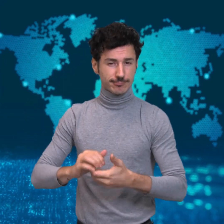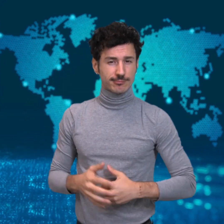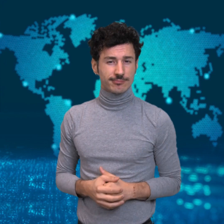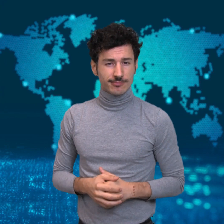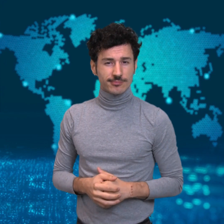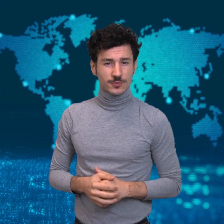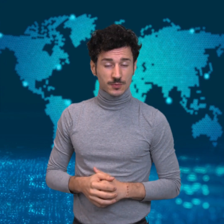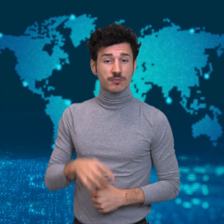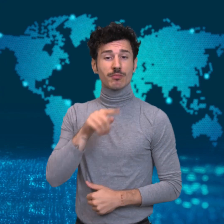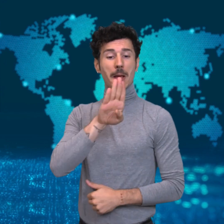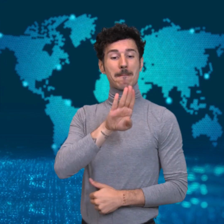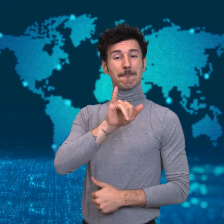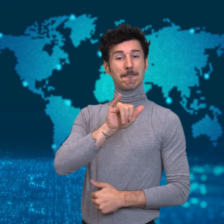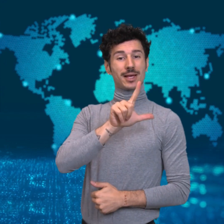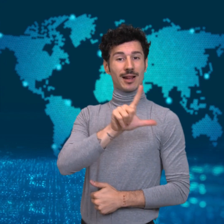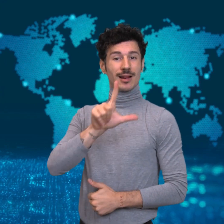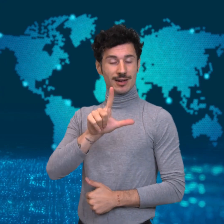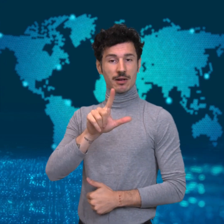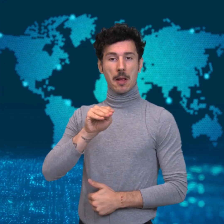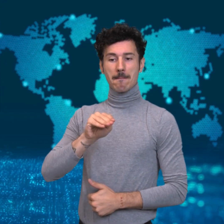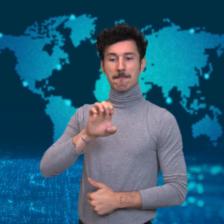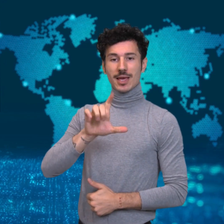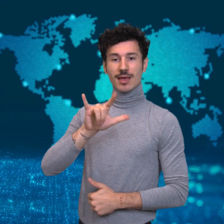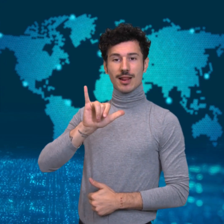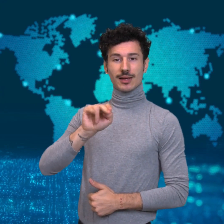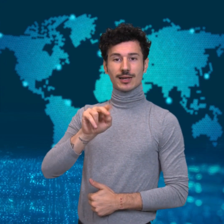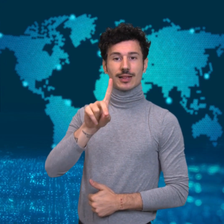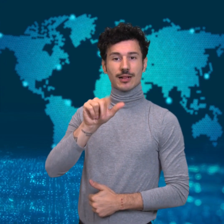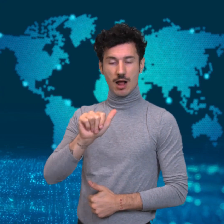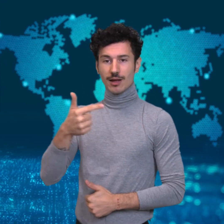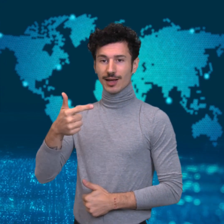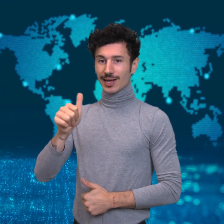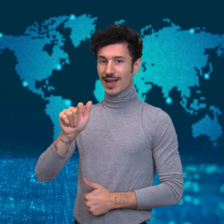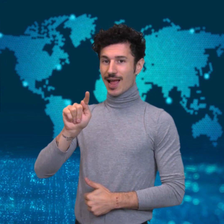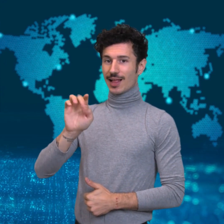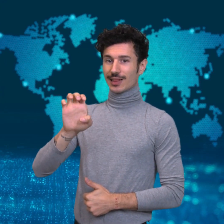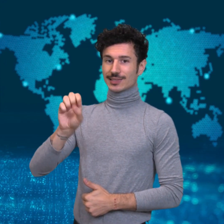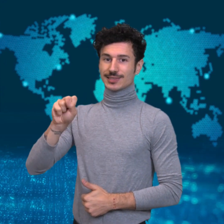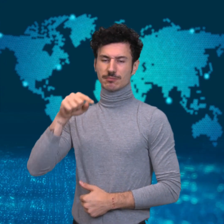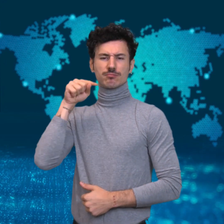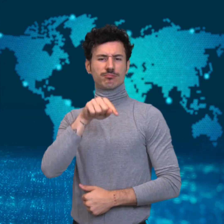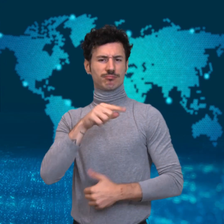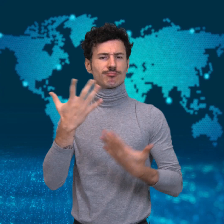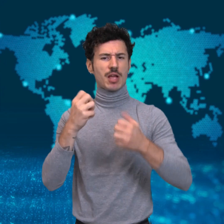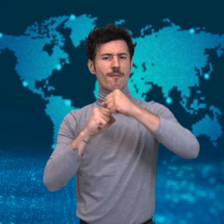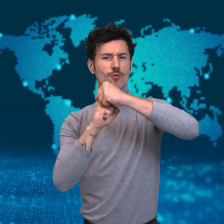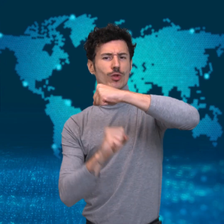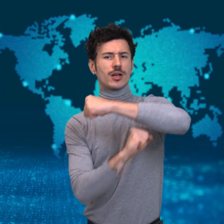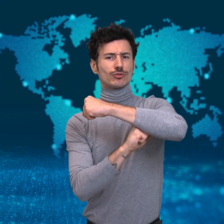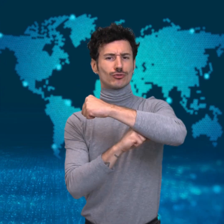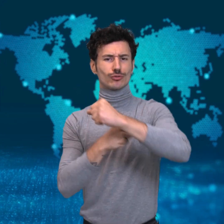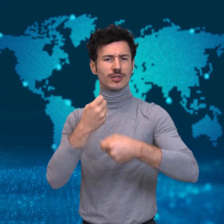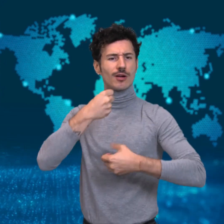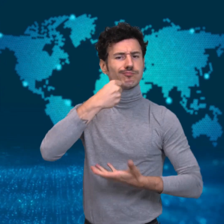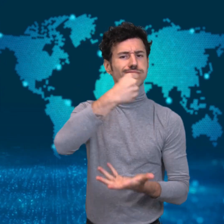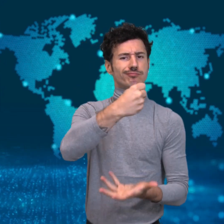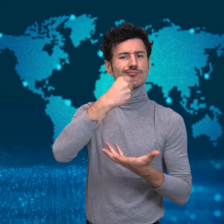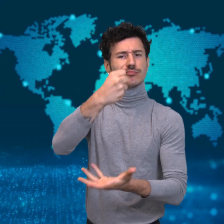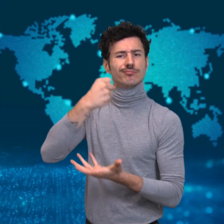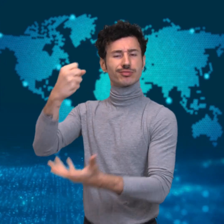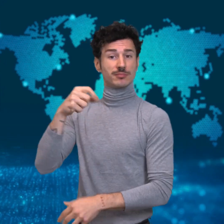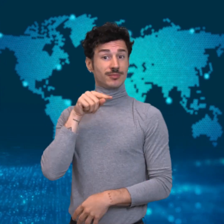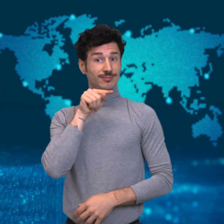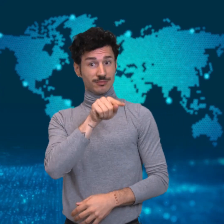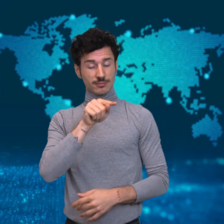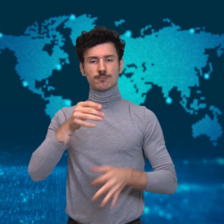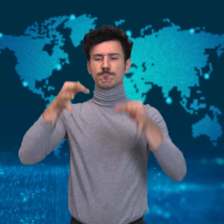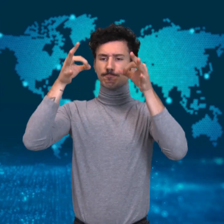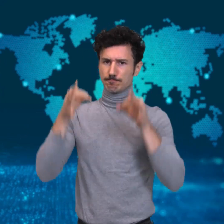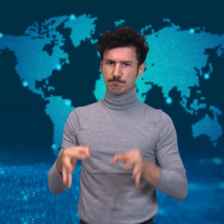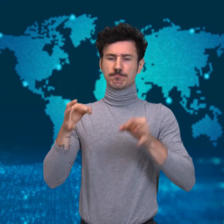Efforts to provide COVID-19 testing have been accelerated through global partnerships.